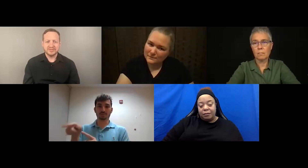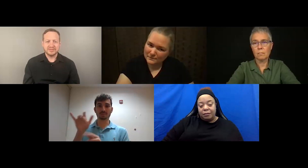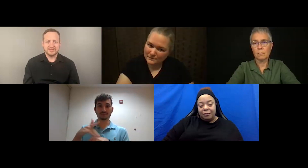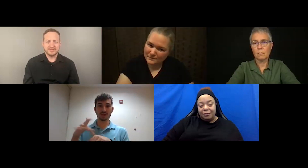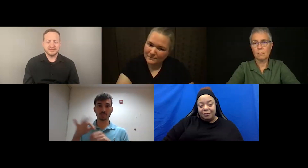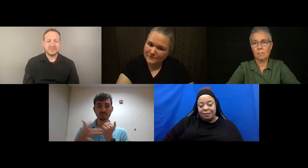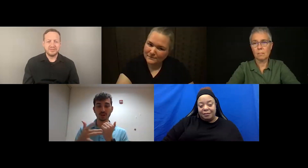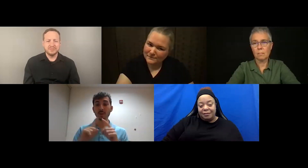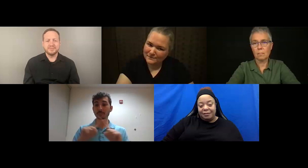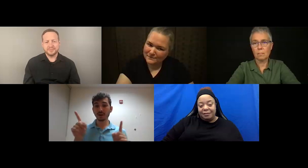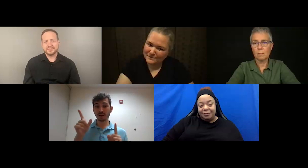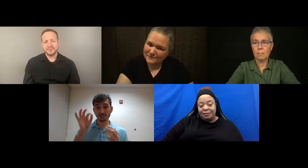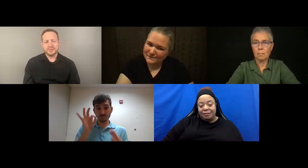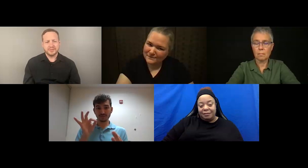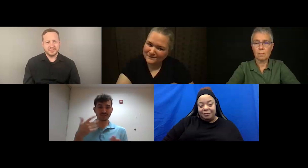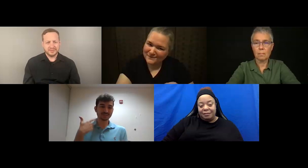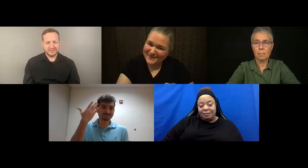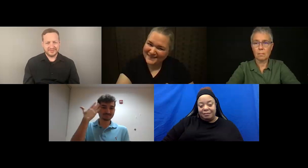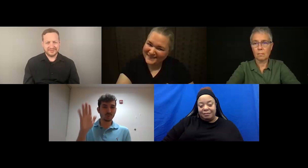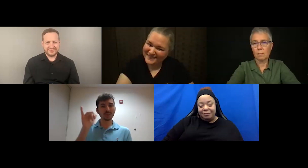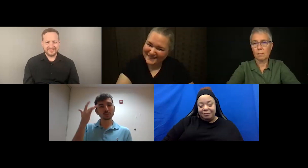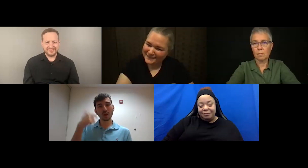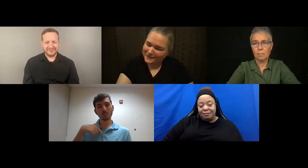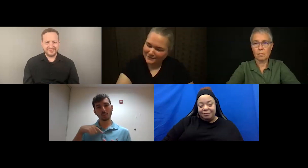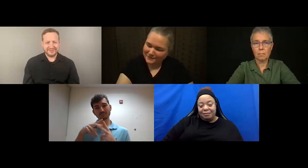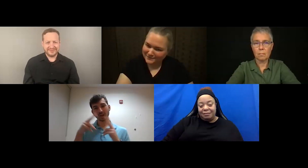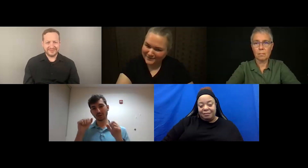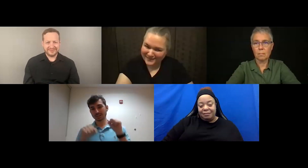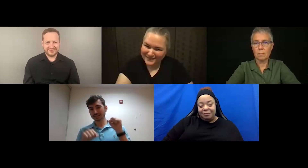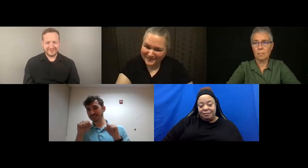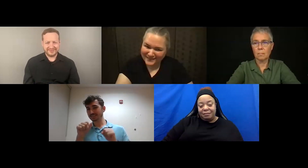to communicate directly...they would have that technology available? To me that would be great